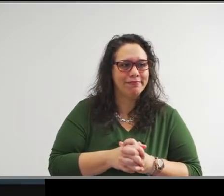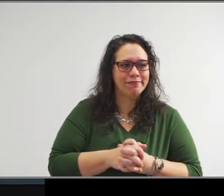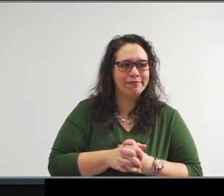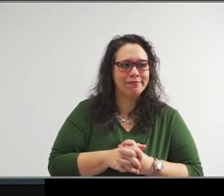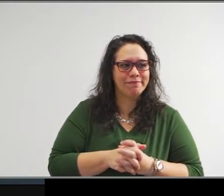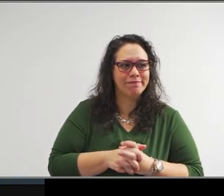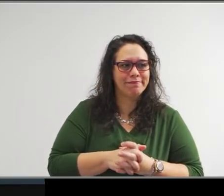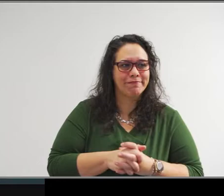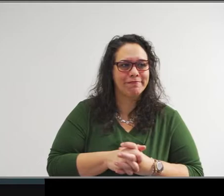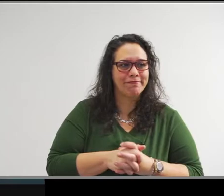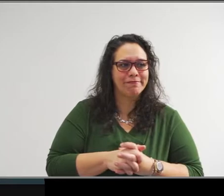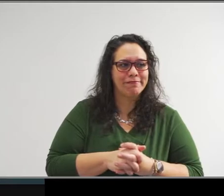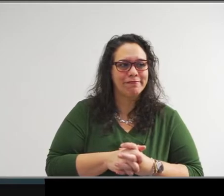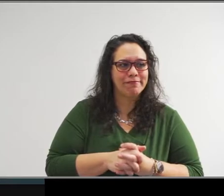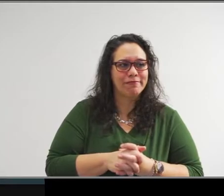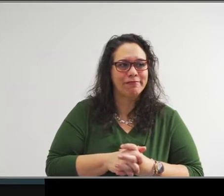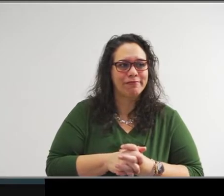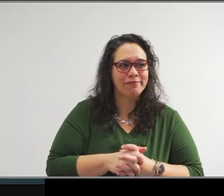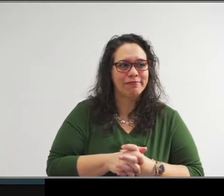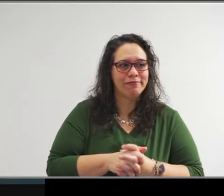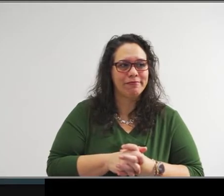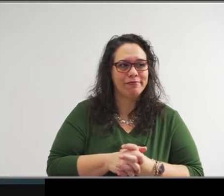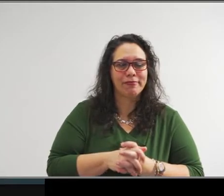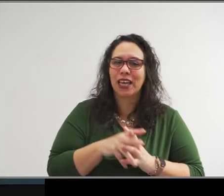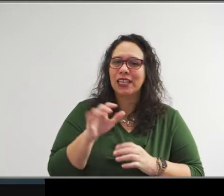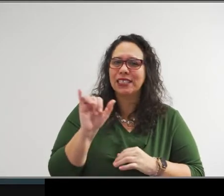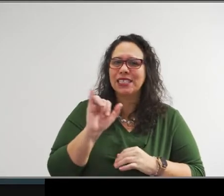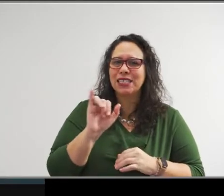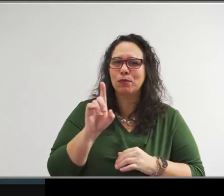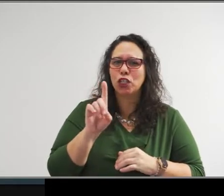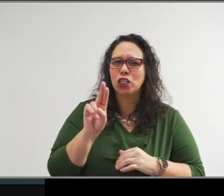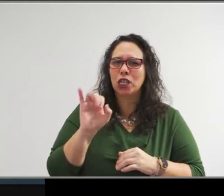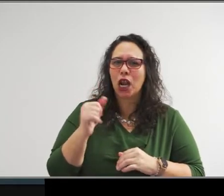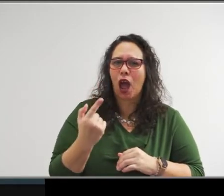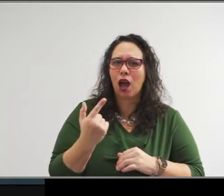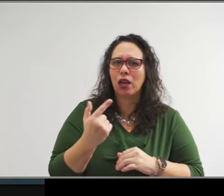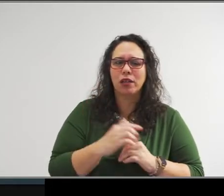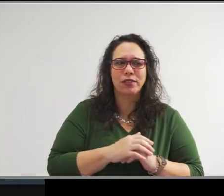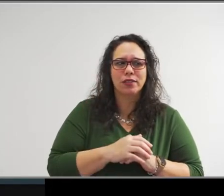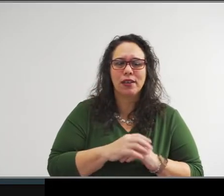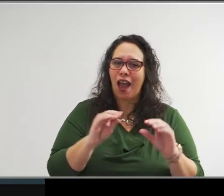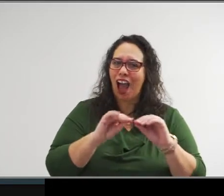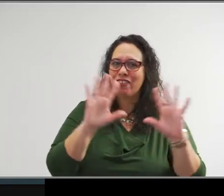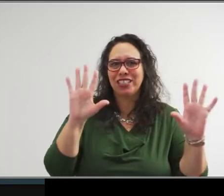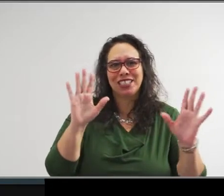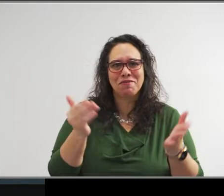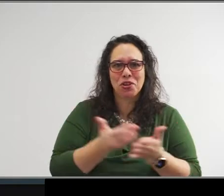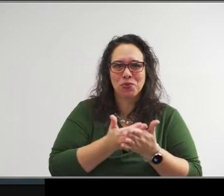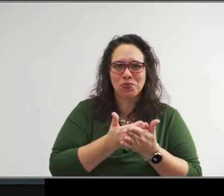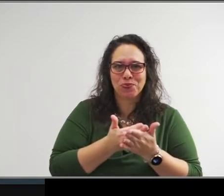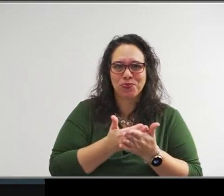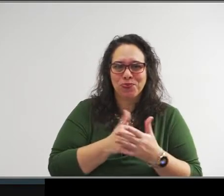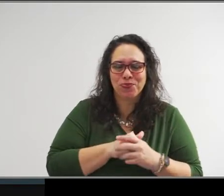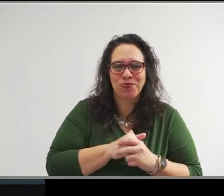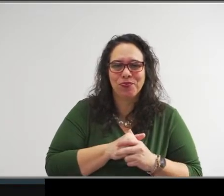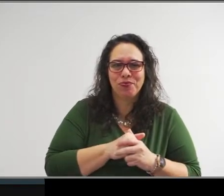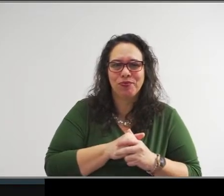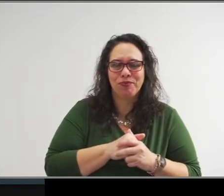So very similar to Doug. I am obviously brand new, my all, but second meeting.